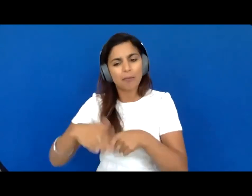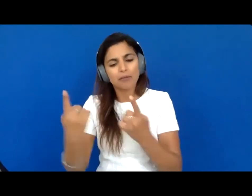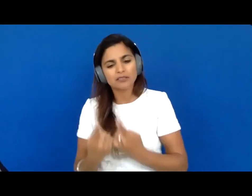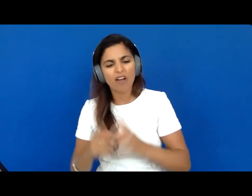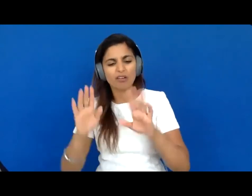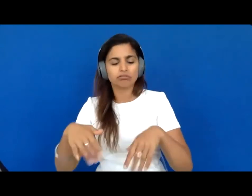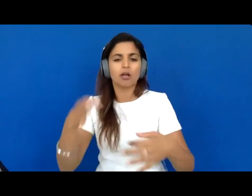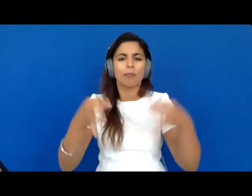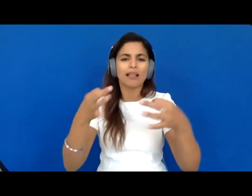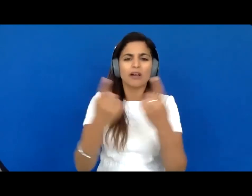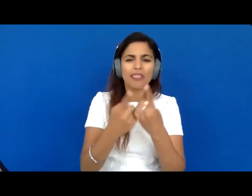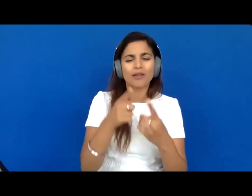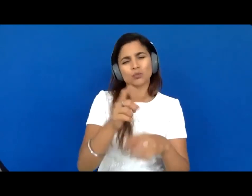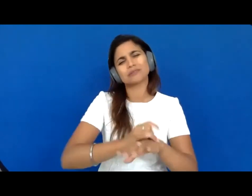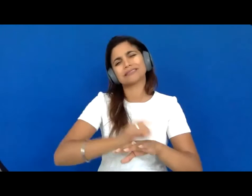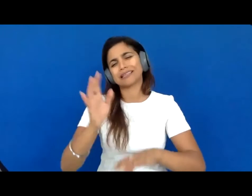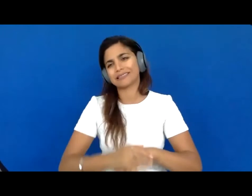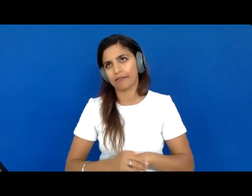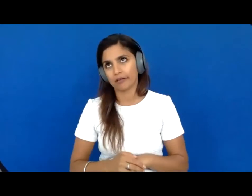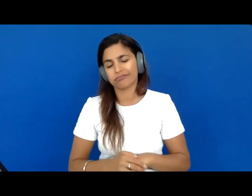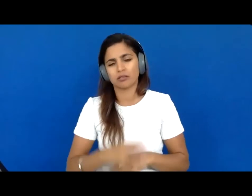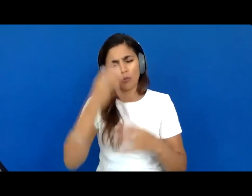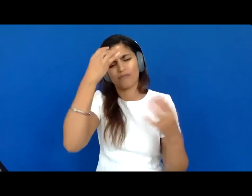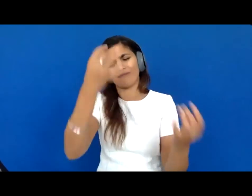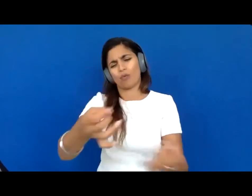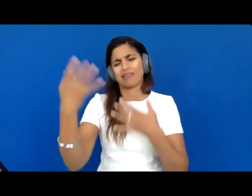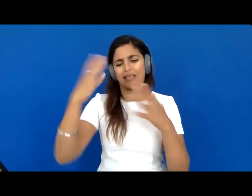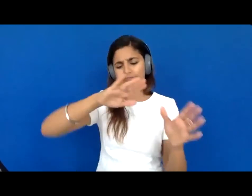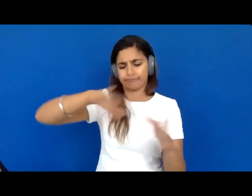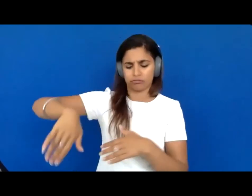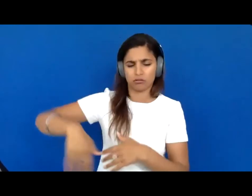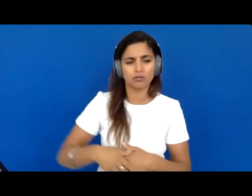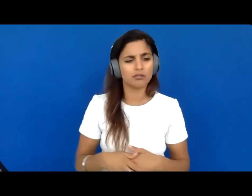sensitive about but forget all that be present here micro steps to counter your